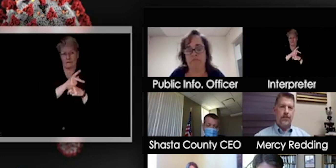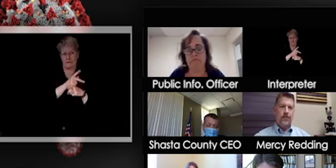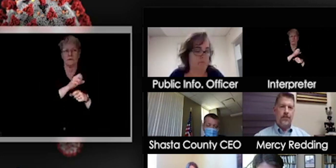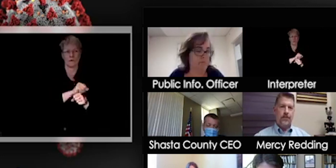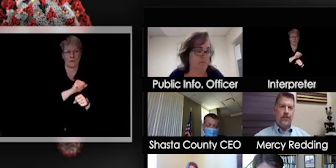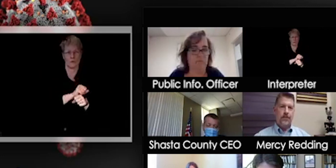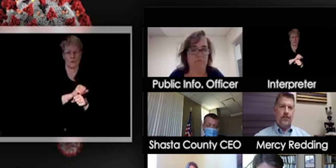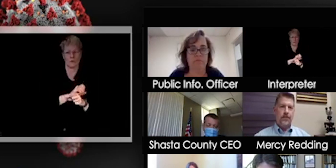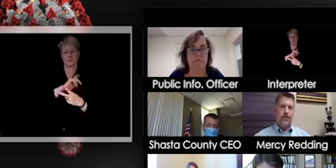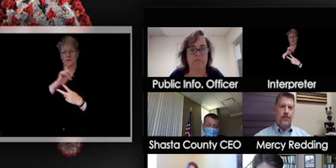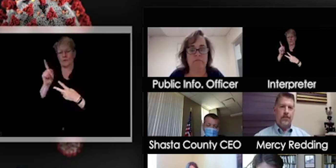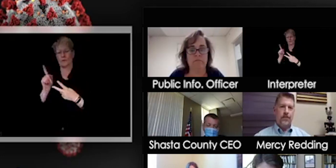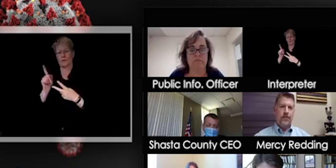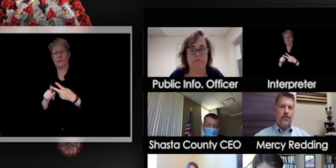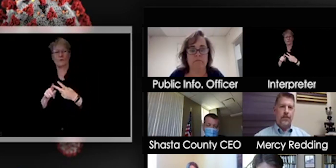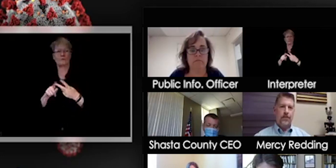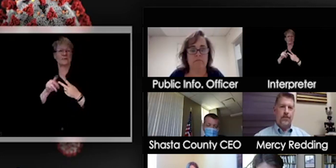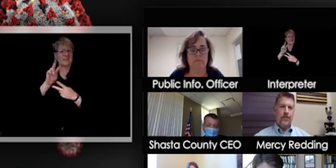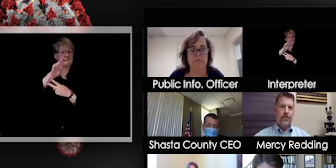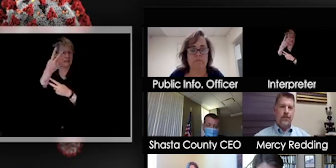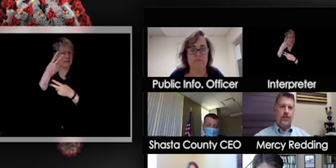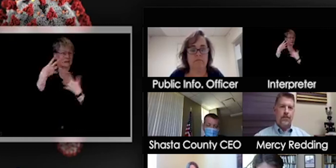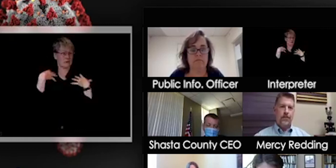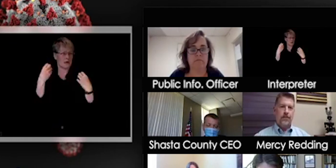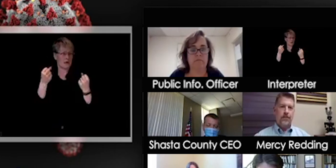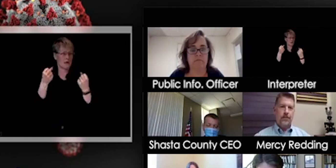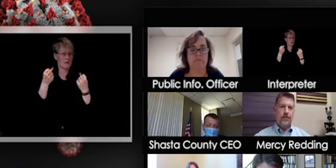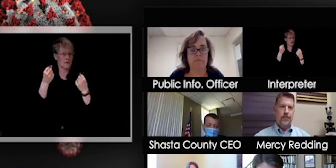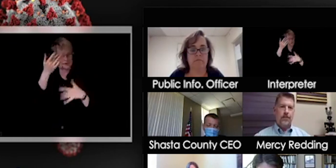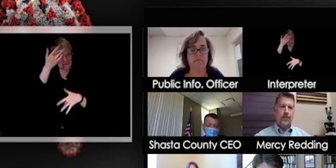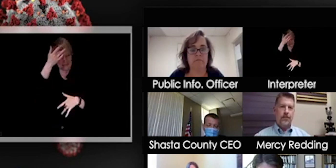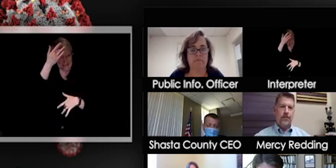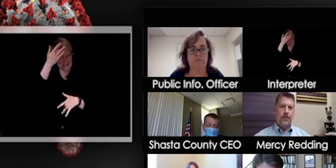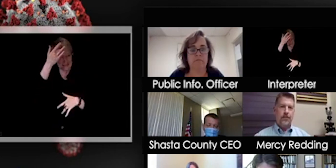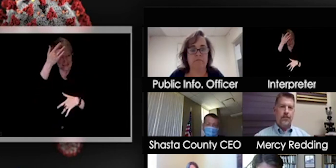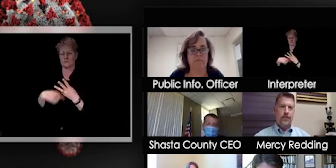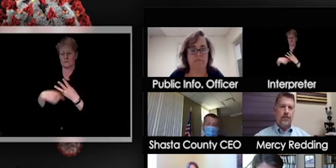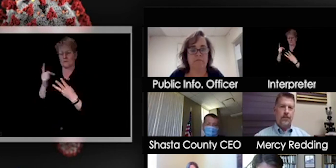or who are older adults so that we make sure that they are protected. So, I think it's